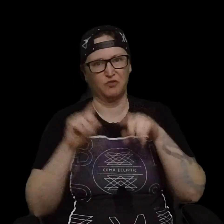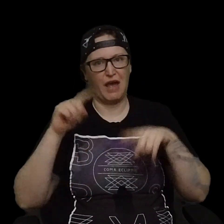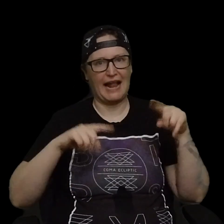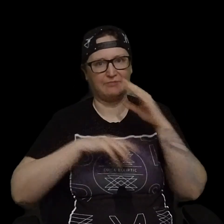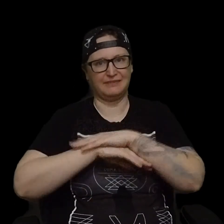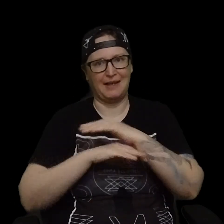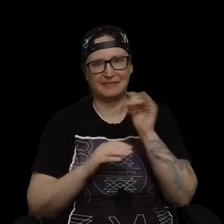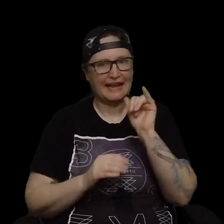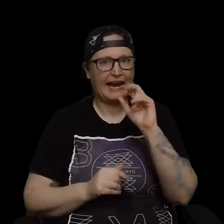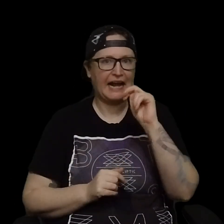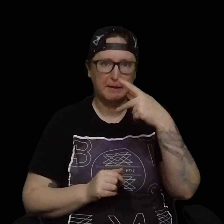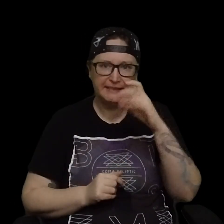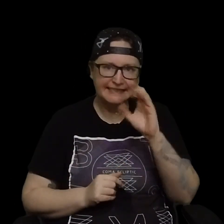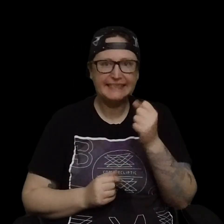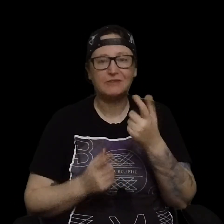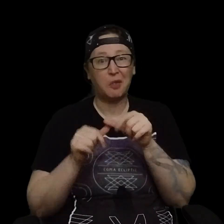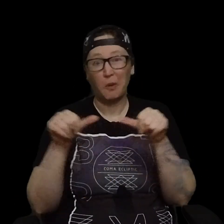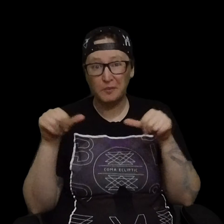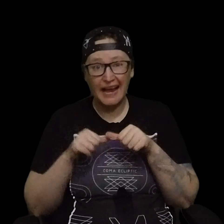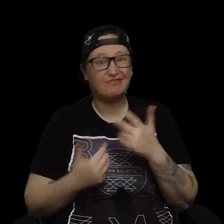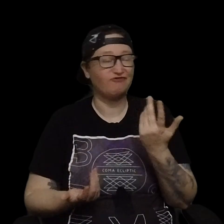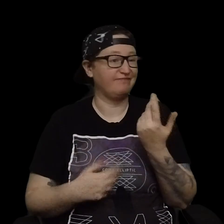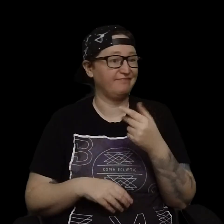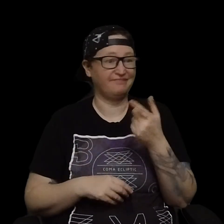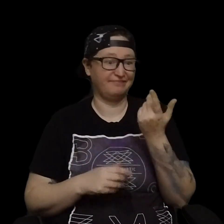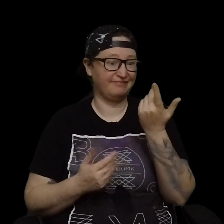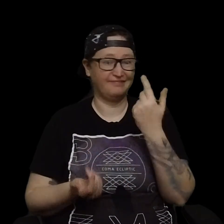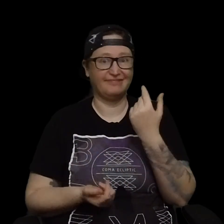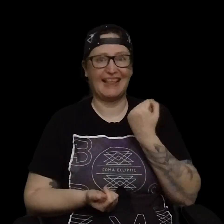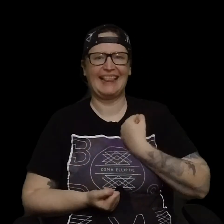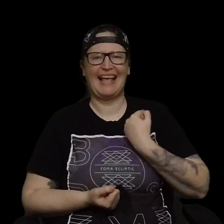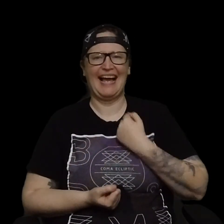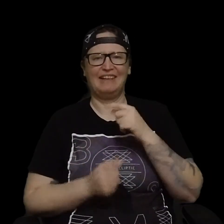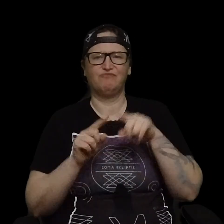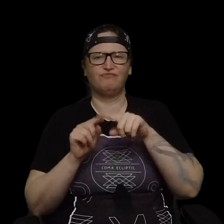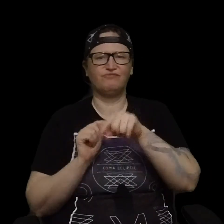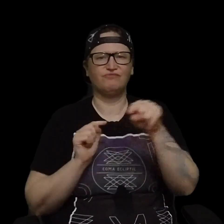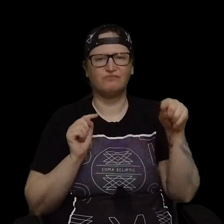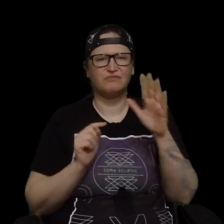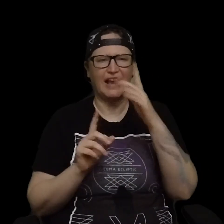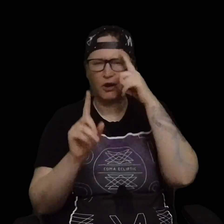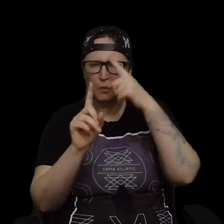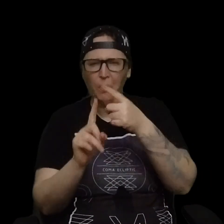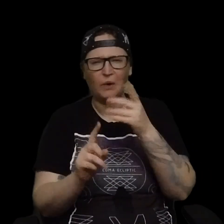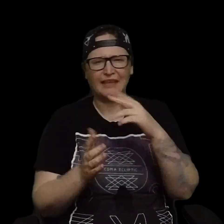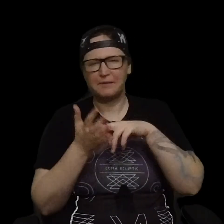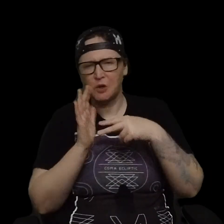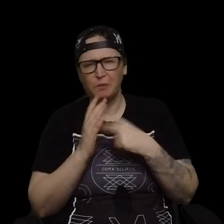so all just sort of random tables like NPCs location um gangs different gangs you know